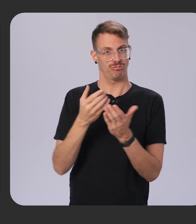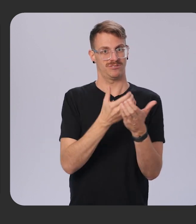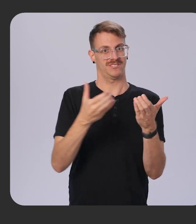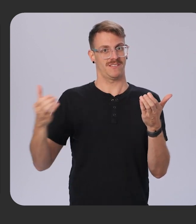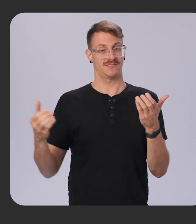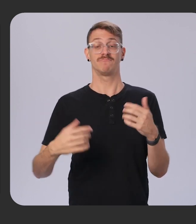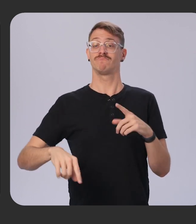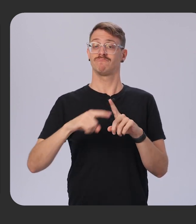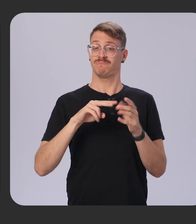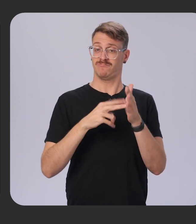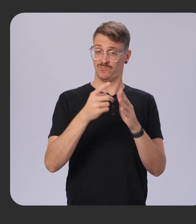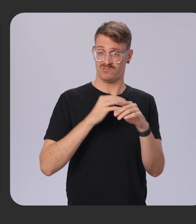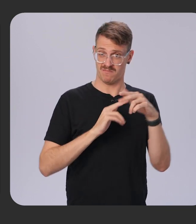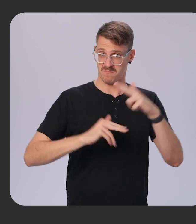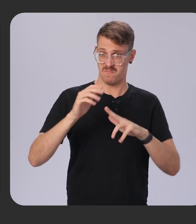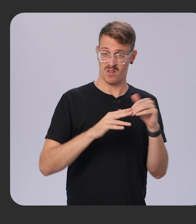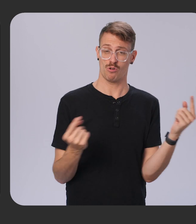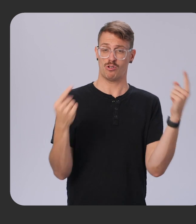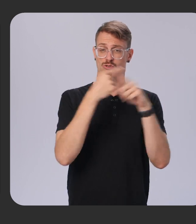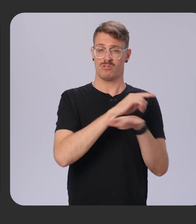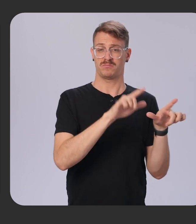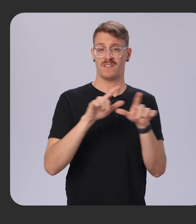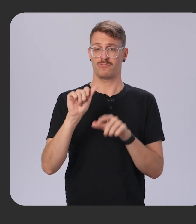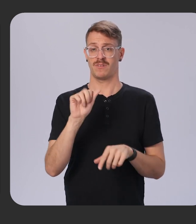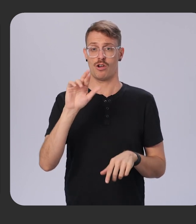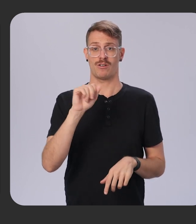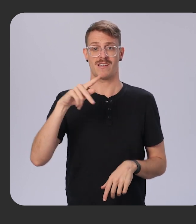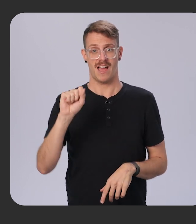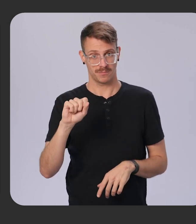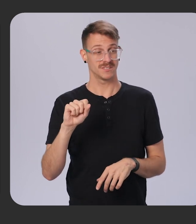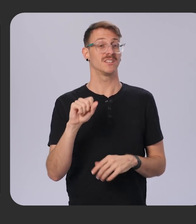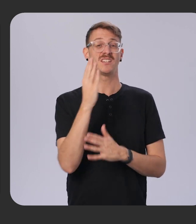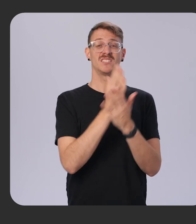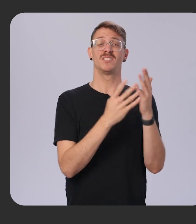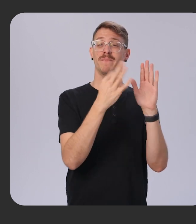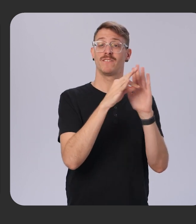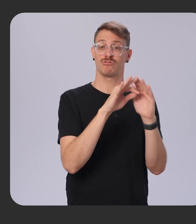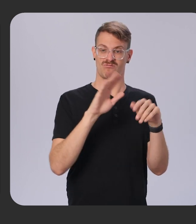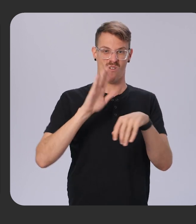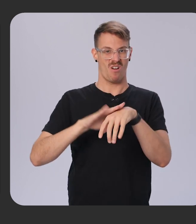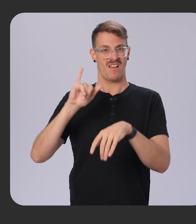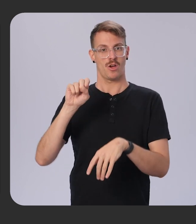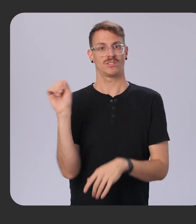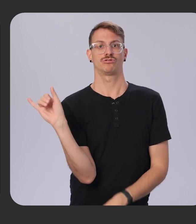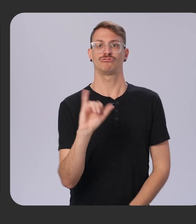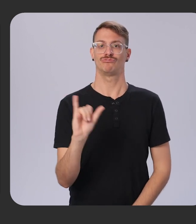and so you can build cross-platform AR apps. Select features are available on iOS as well.